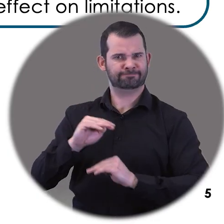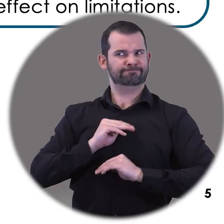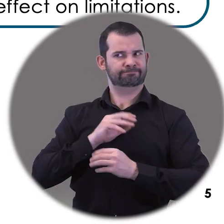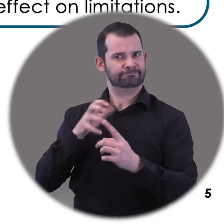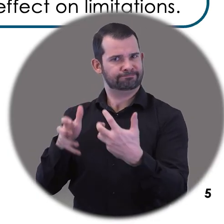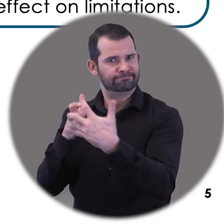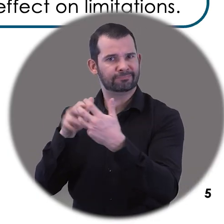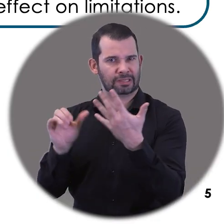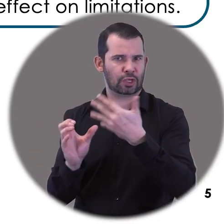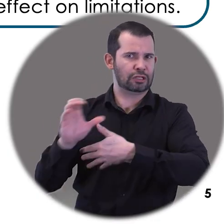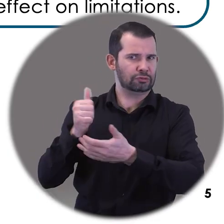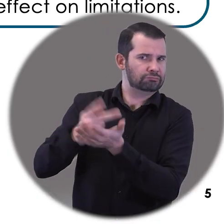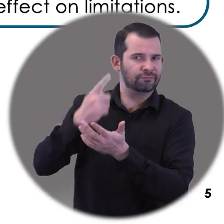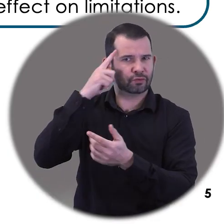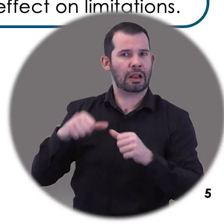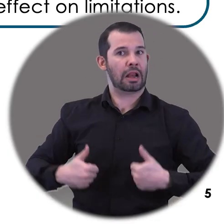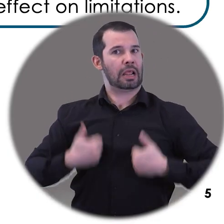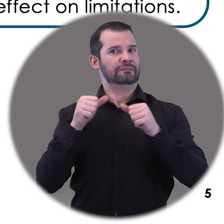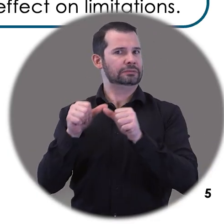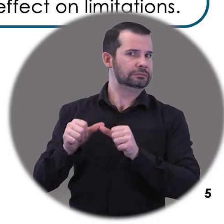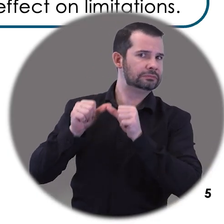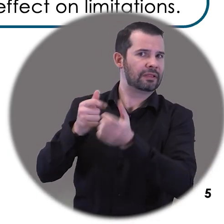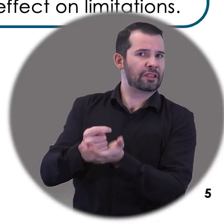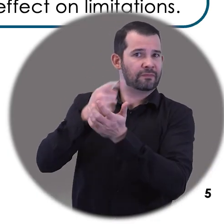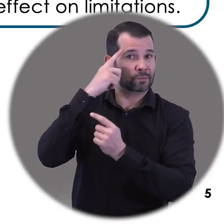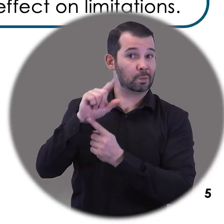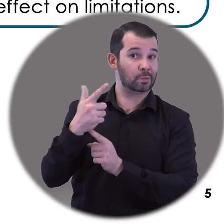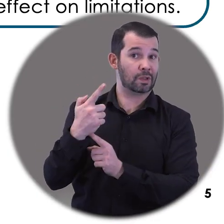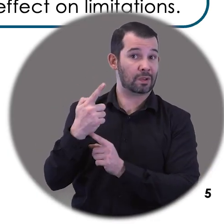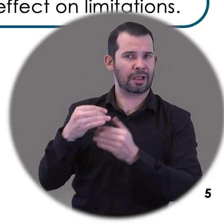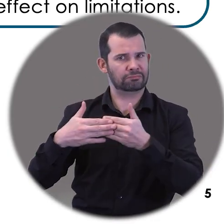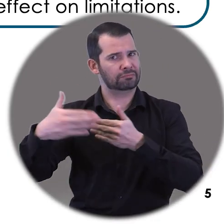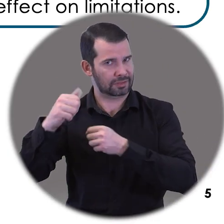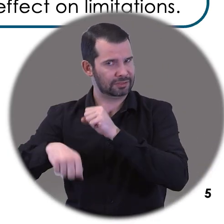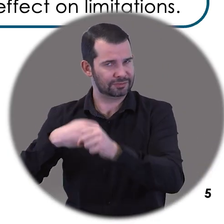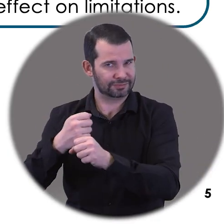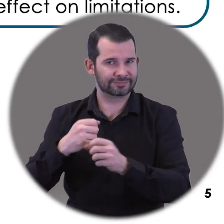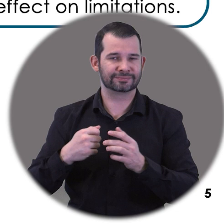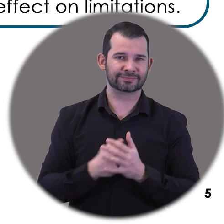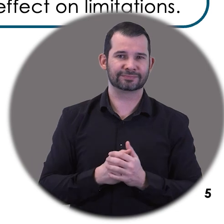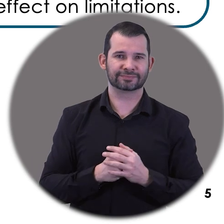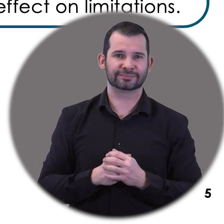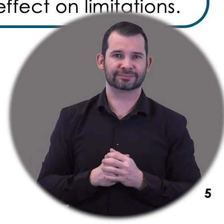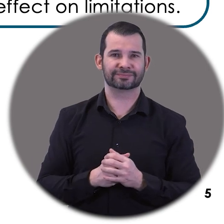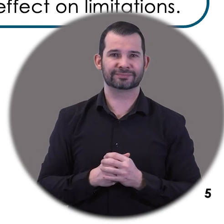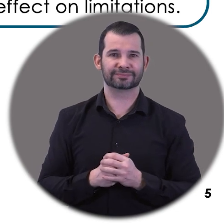criteria under life-sustaining therapy for 2021 and later years.